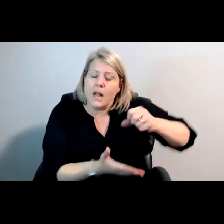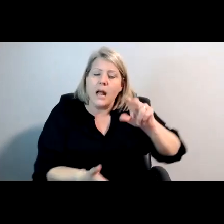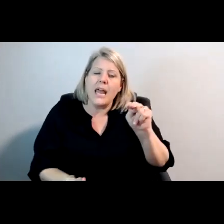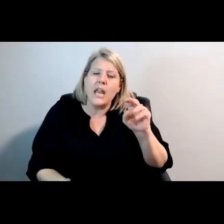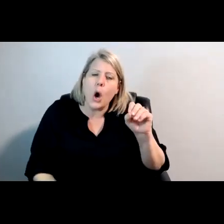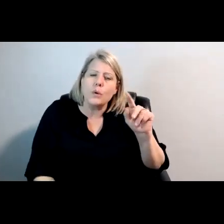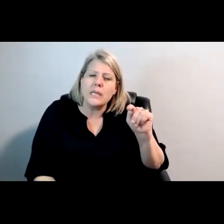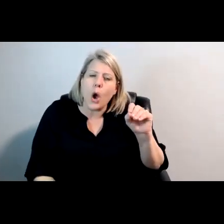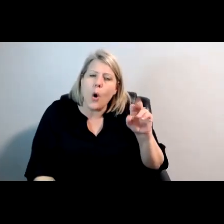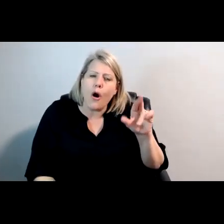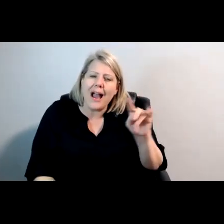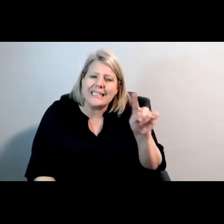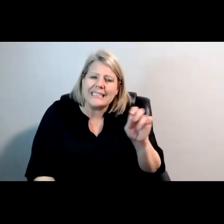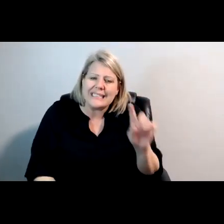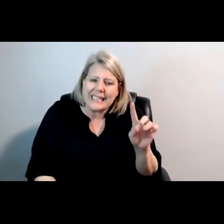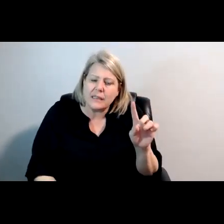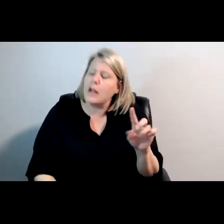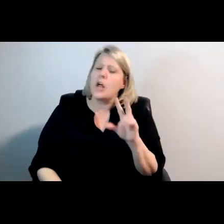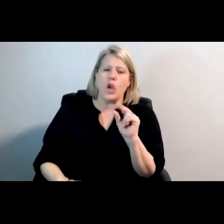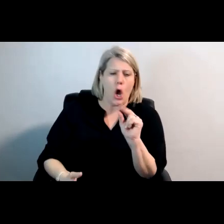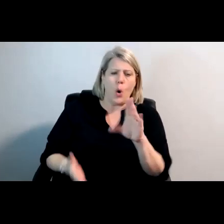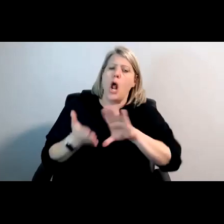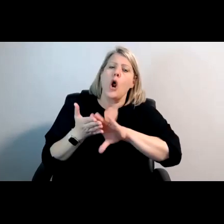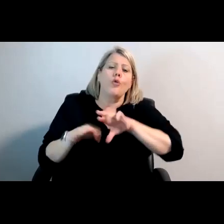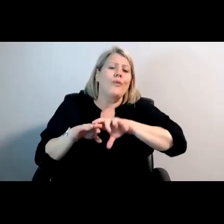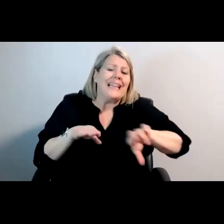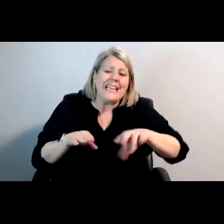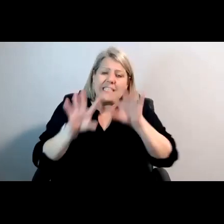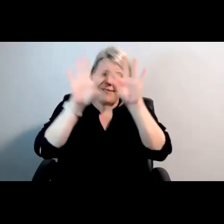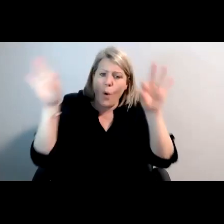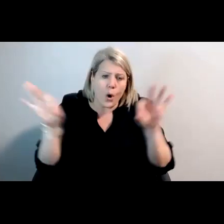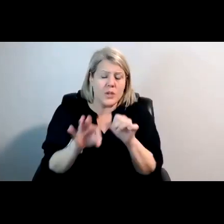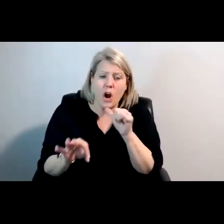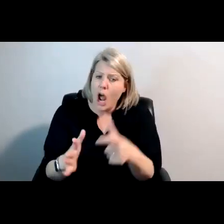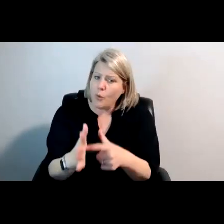[Morgan] Release forms are not required to be notarized. And just generally speaking.